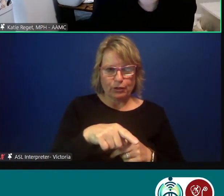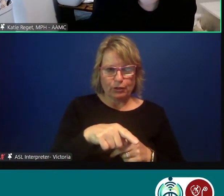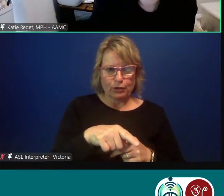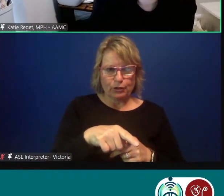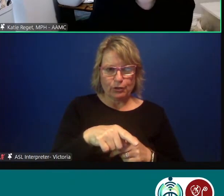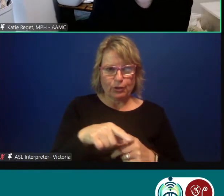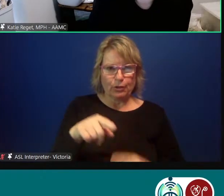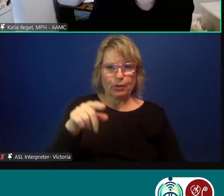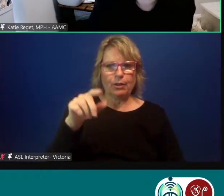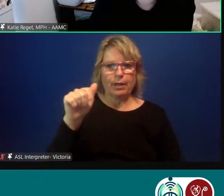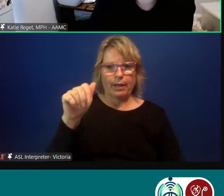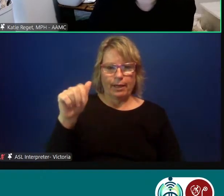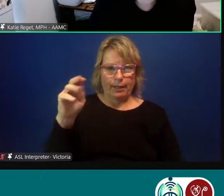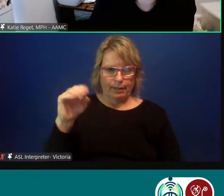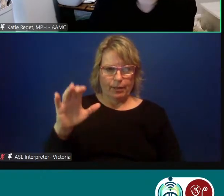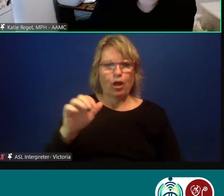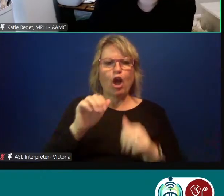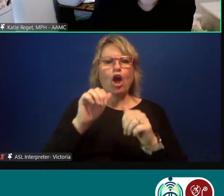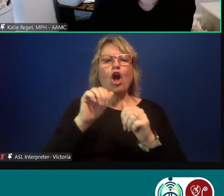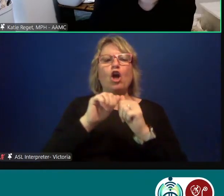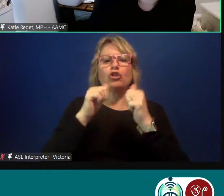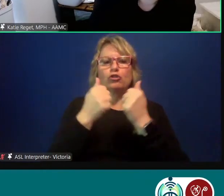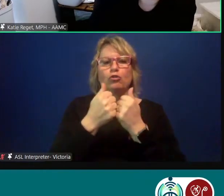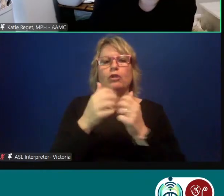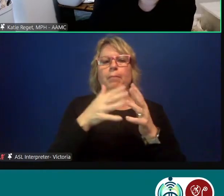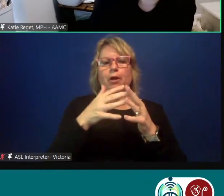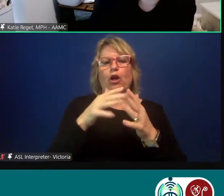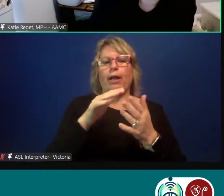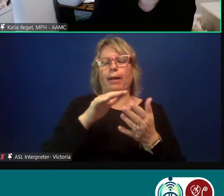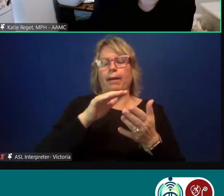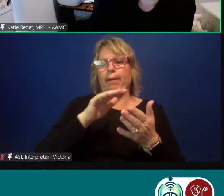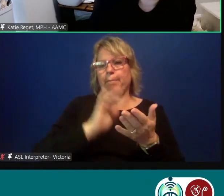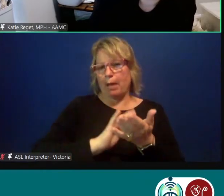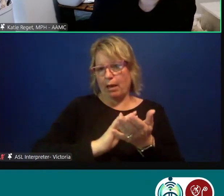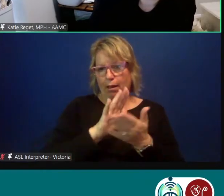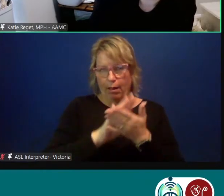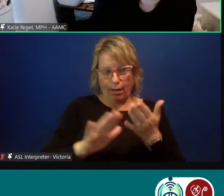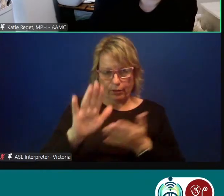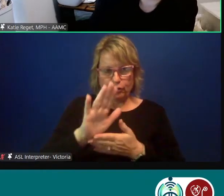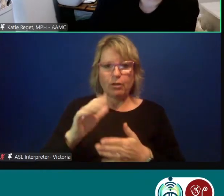the Association of American Medical Colleges. My job and responsibilities include working